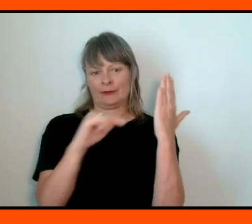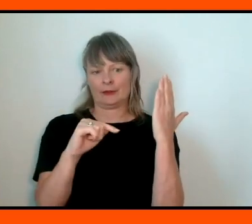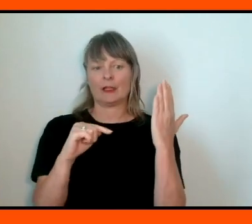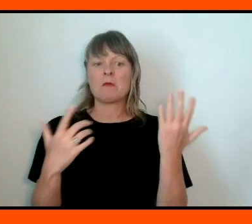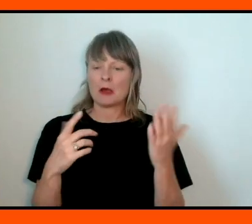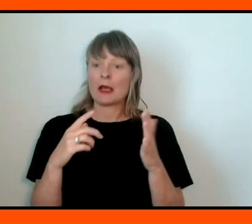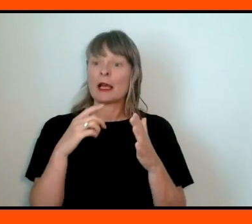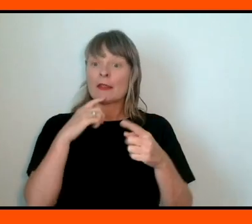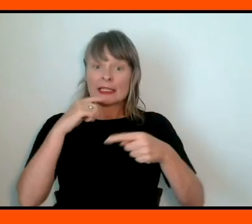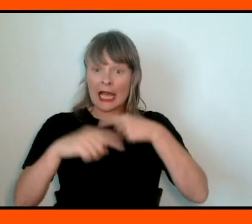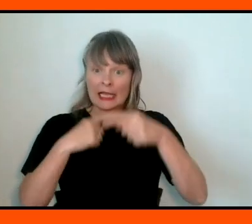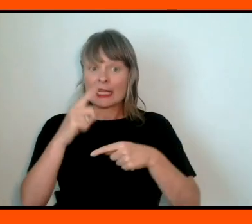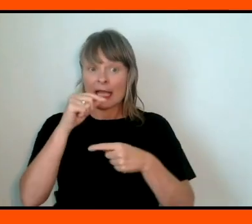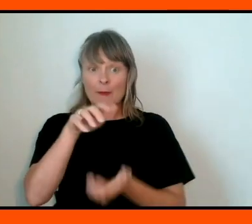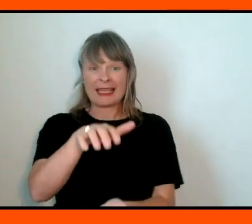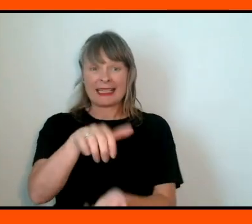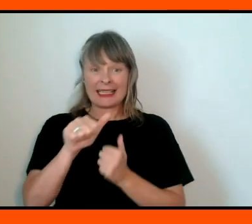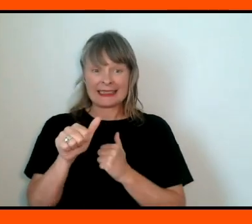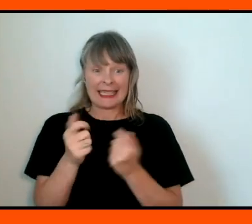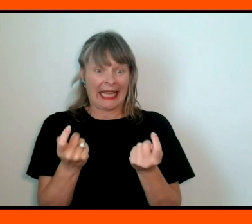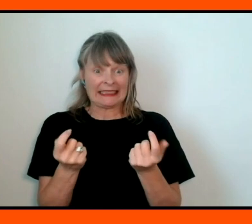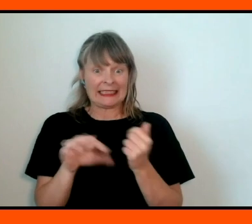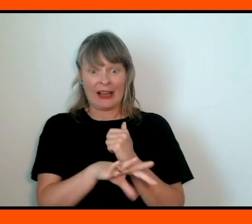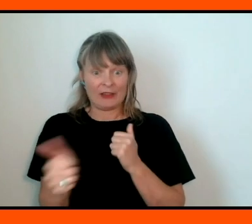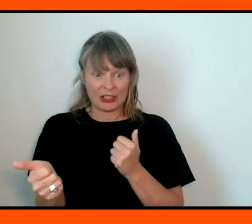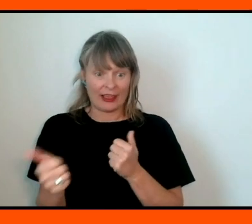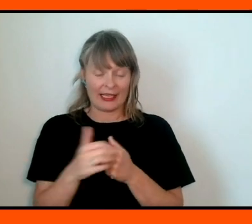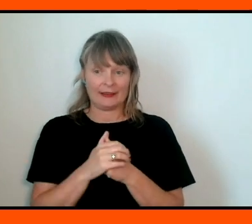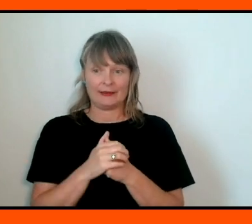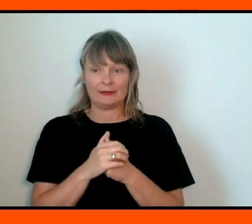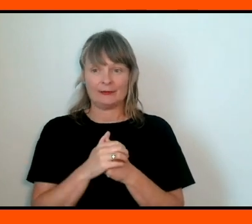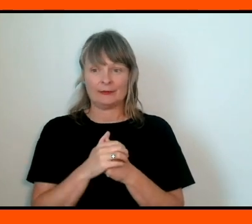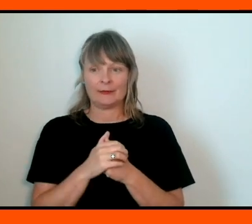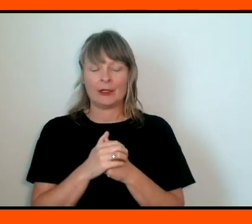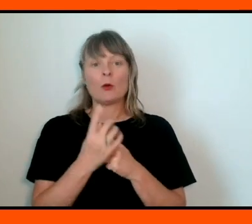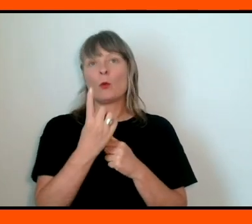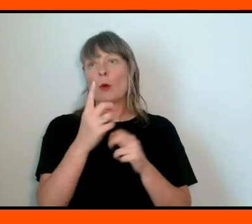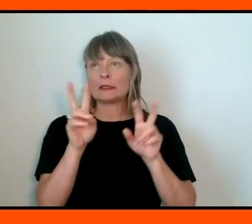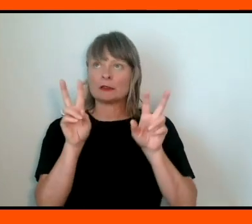A topic doesn’t necessary equal a question. One topic might only need one question